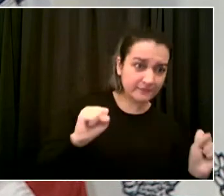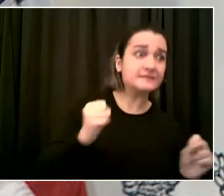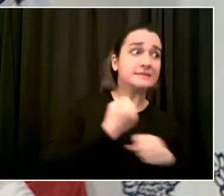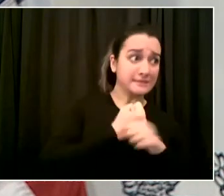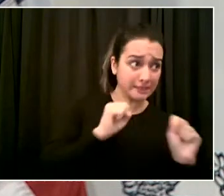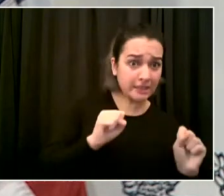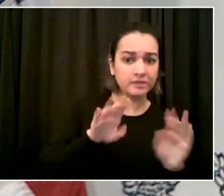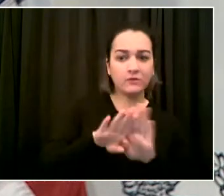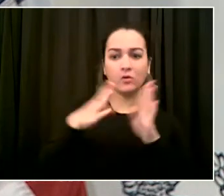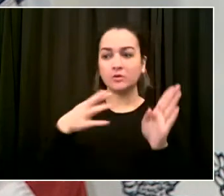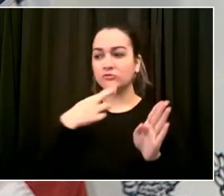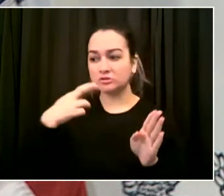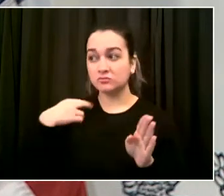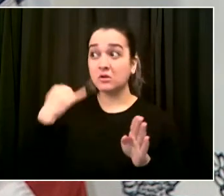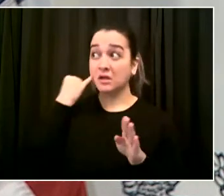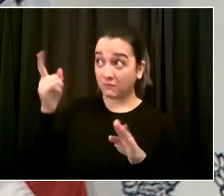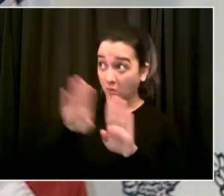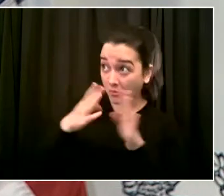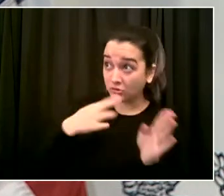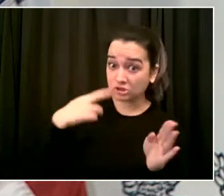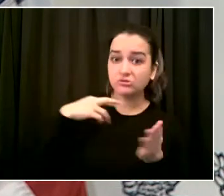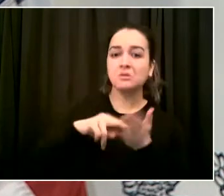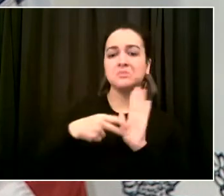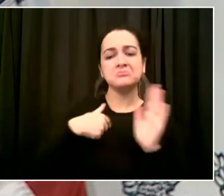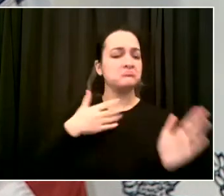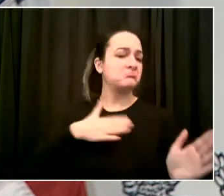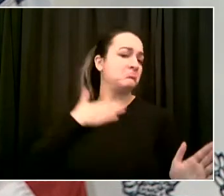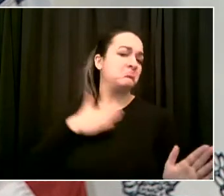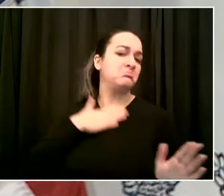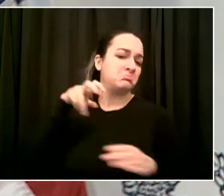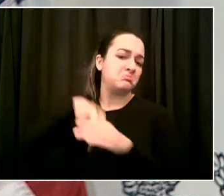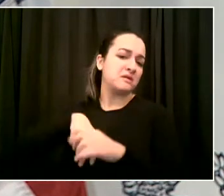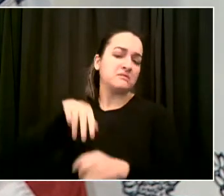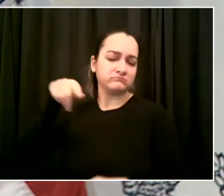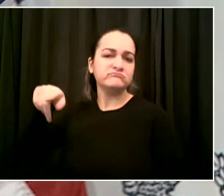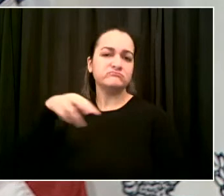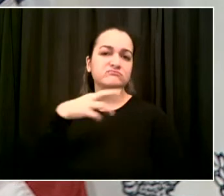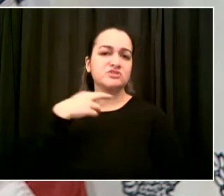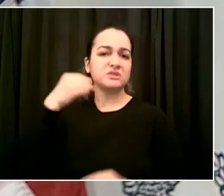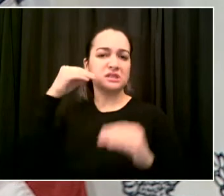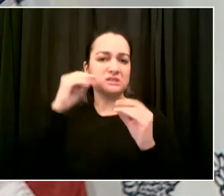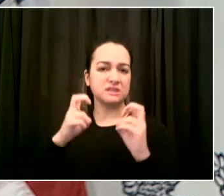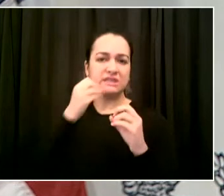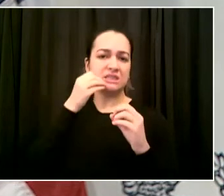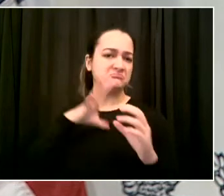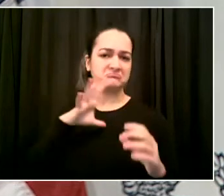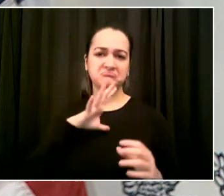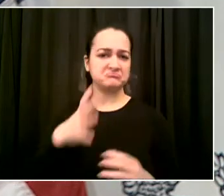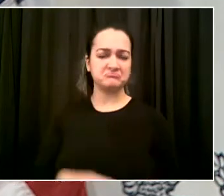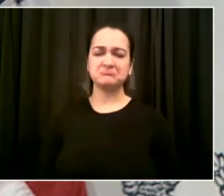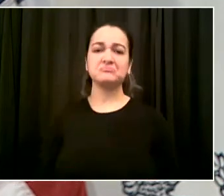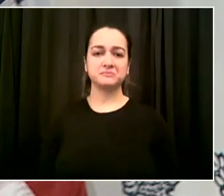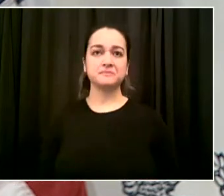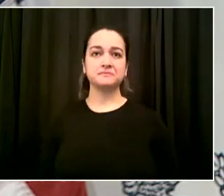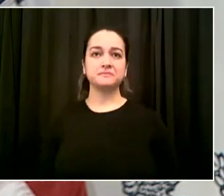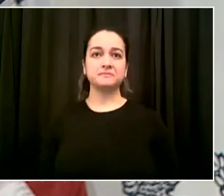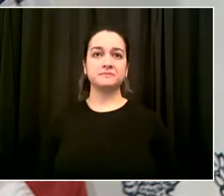IS GOING TO BE REALLY STRONG IN DOING THAT ENNFORCEEENMT. IF THAT IS WHAT COMES TO PASS I OUWLLCED RRAITNNY L HAVE CONFIDENCE IN IT.